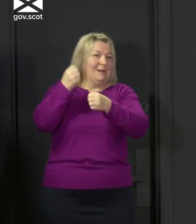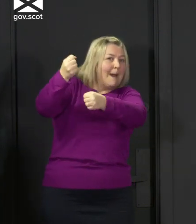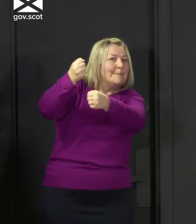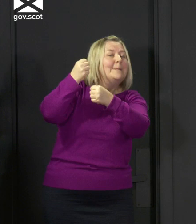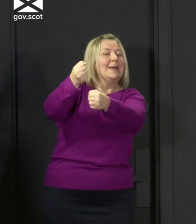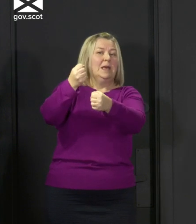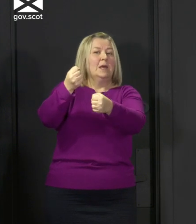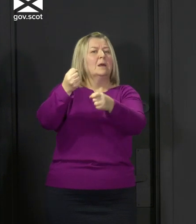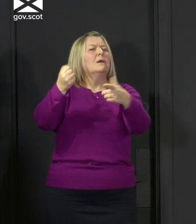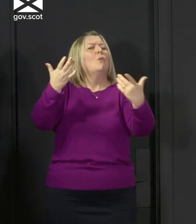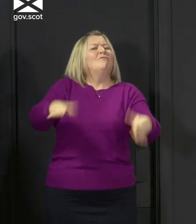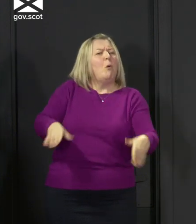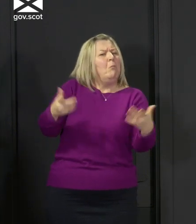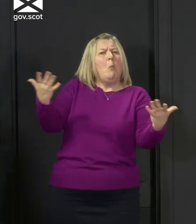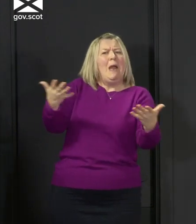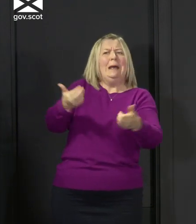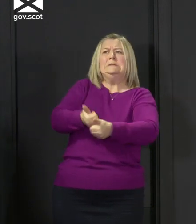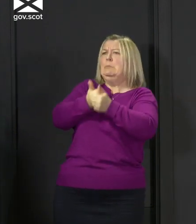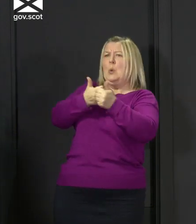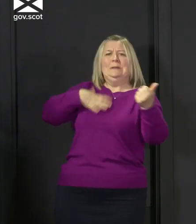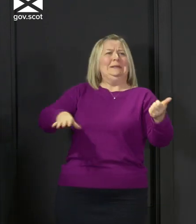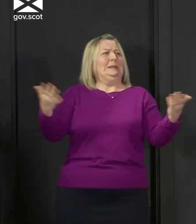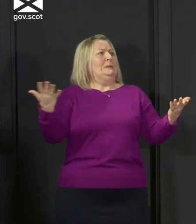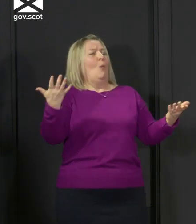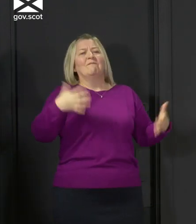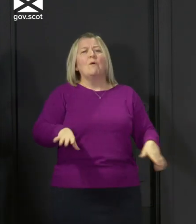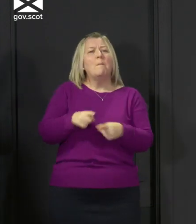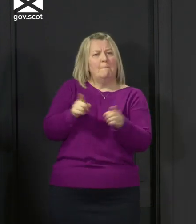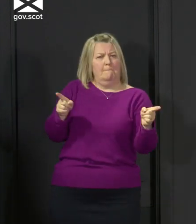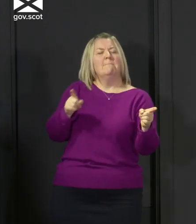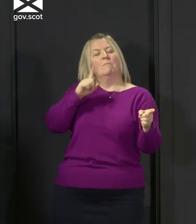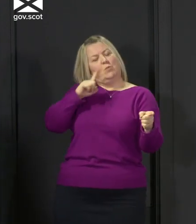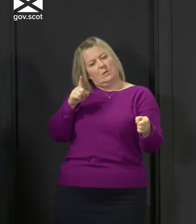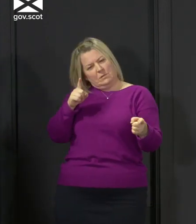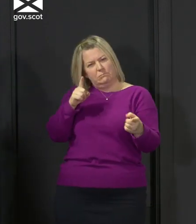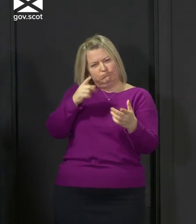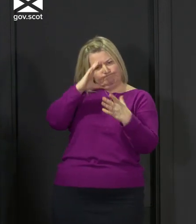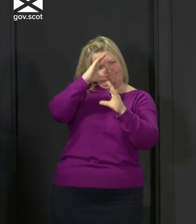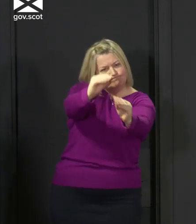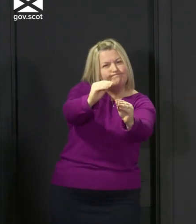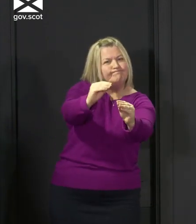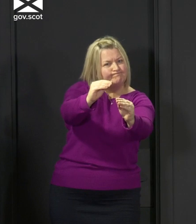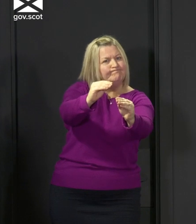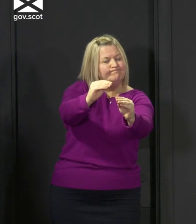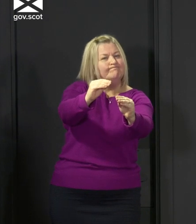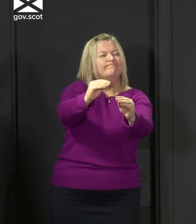can get support during the pandemic, and it will improve access to naloxone, a medication